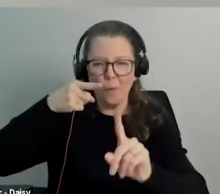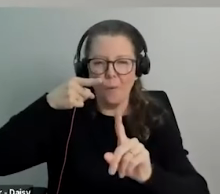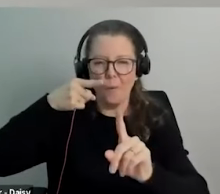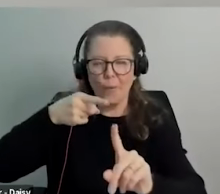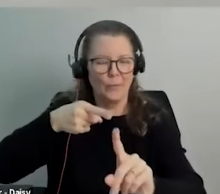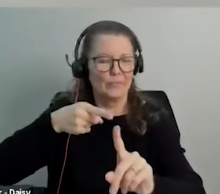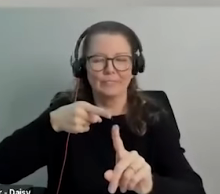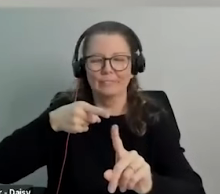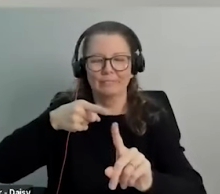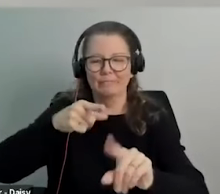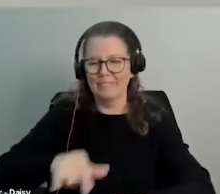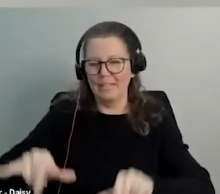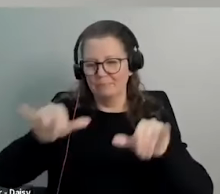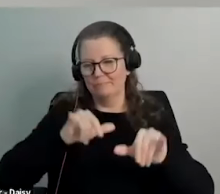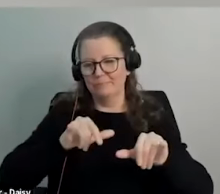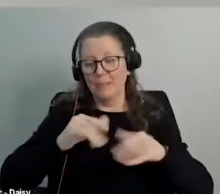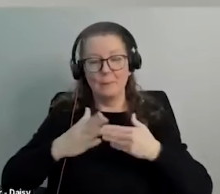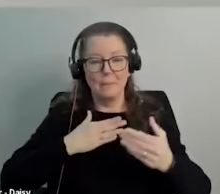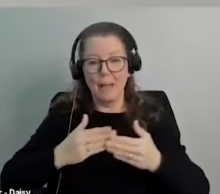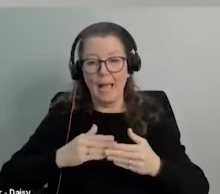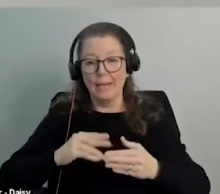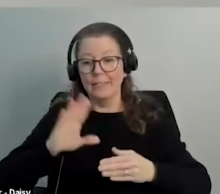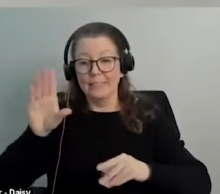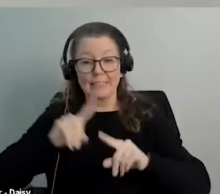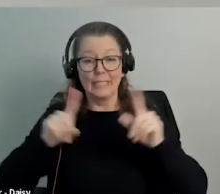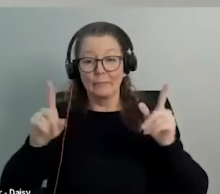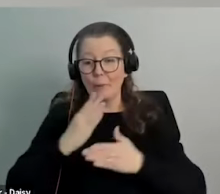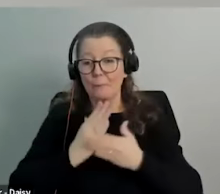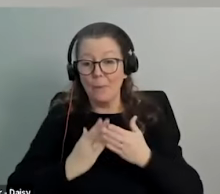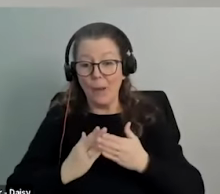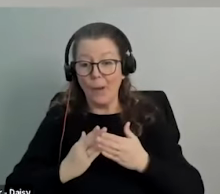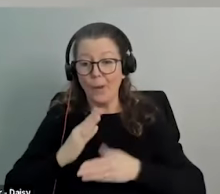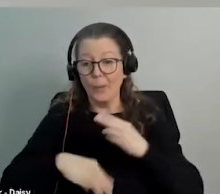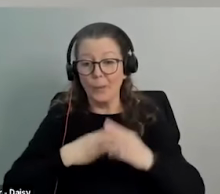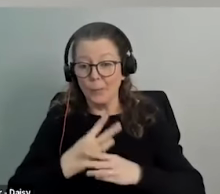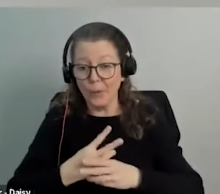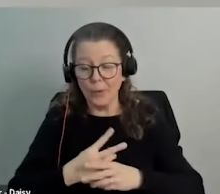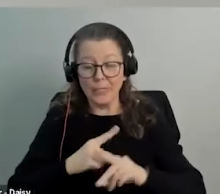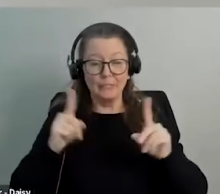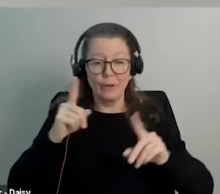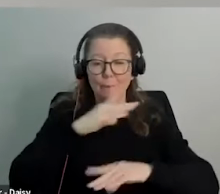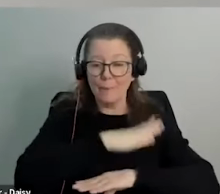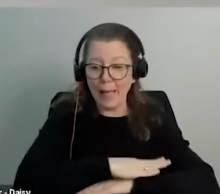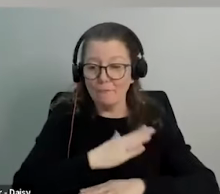even though we're doing it from our respective corners of the universe, and from our different platforms. Like, it's all the same goal that's uniting us,